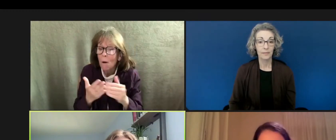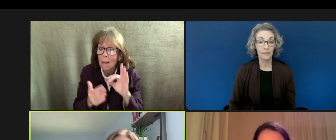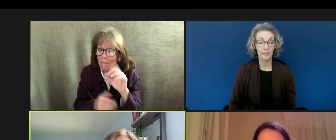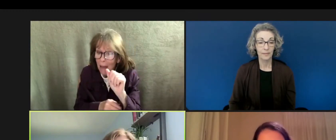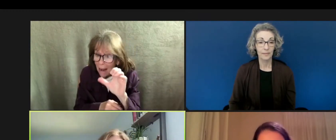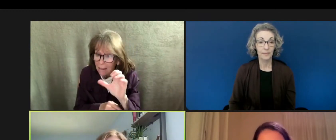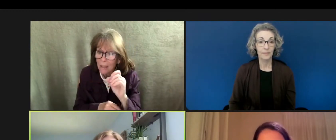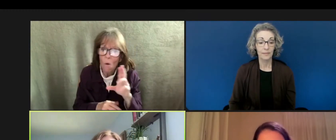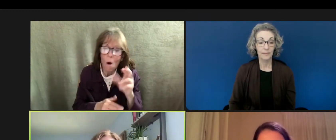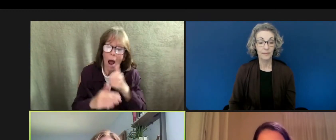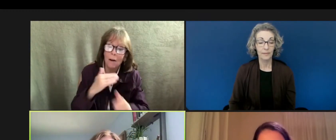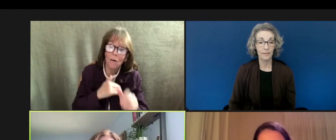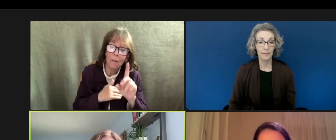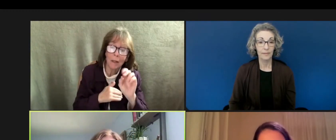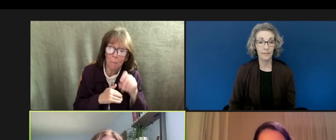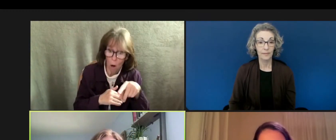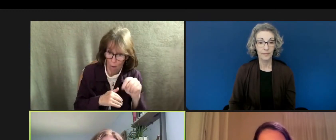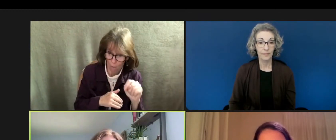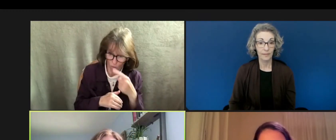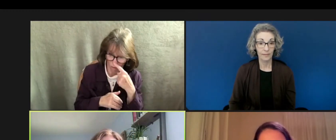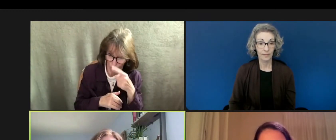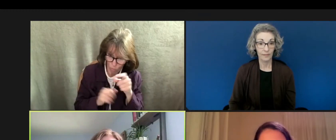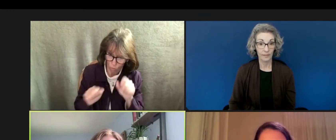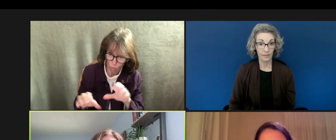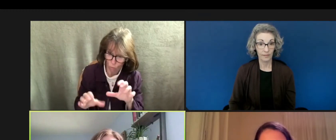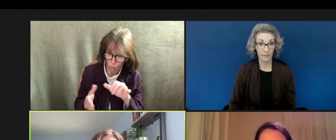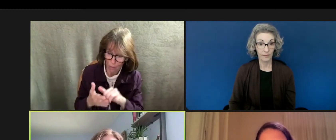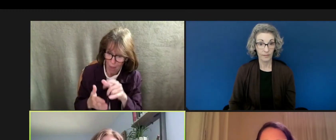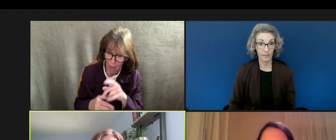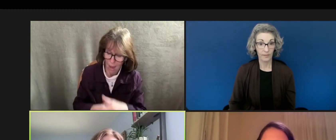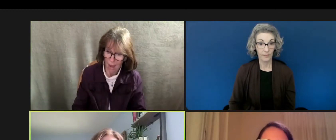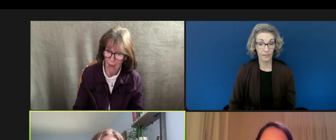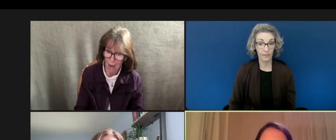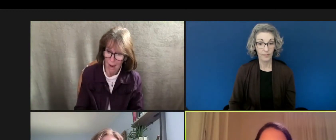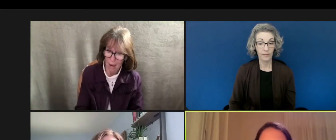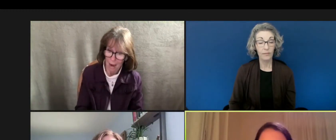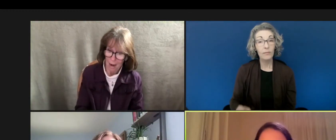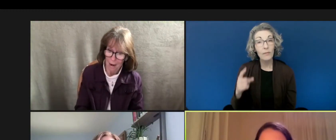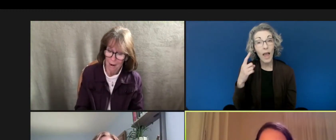Does that feel like something that you would be able to do?